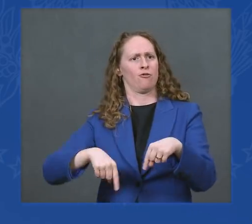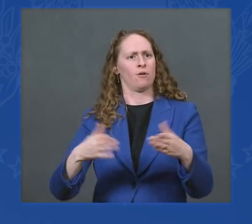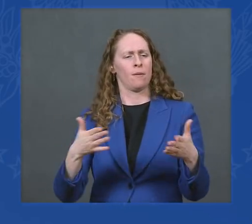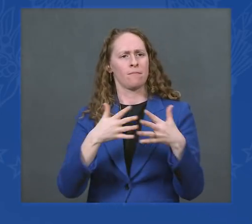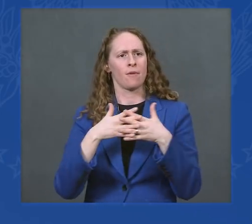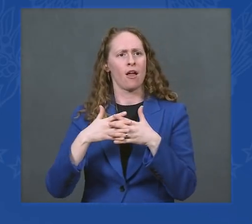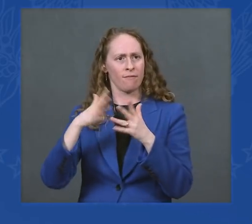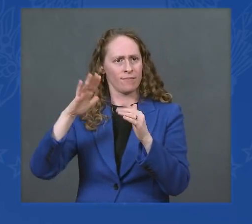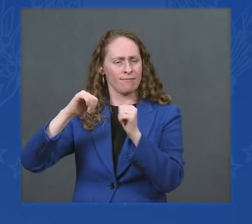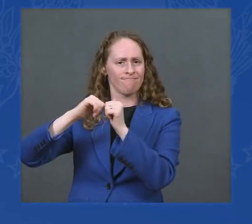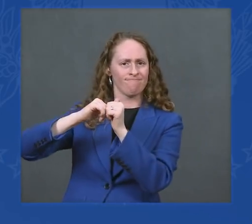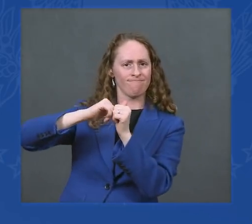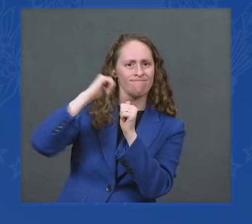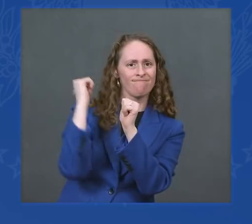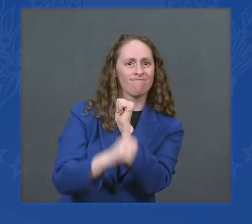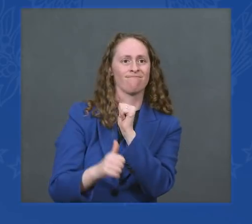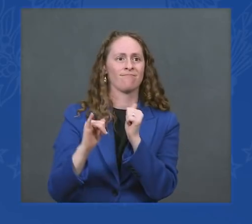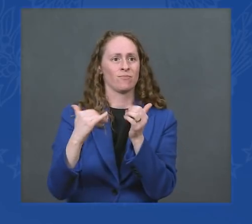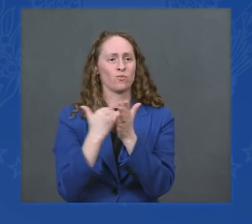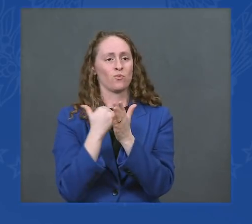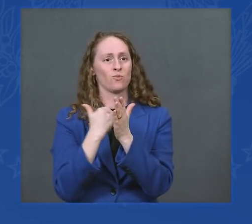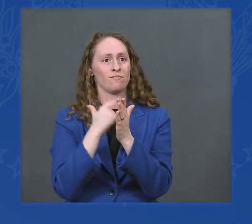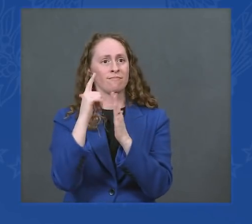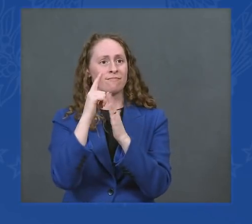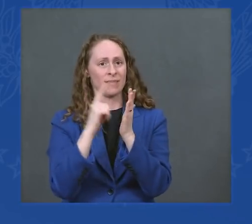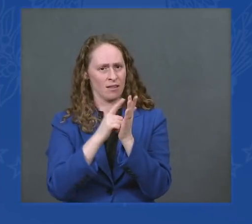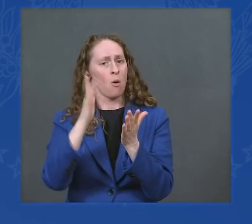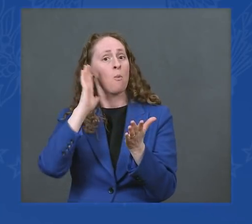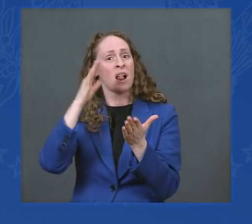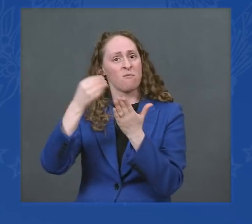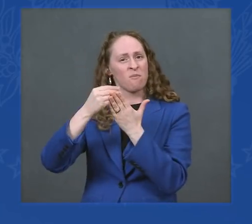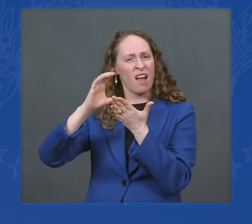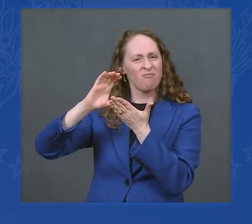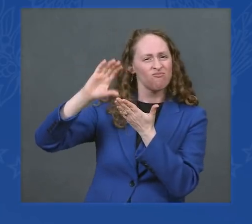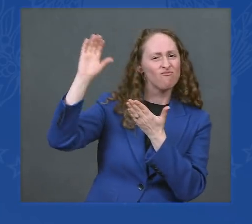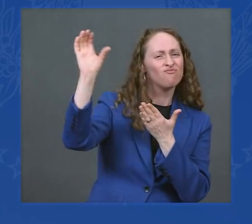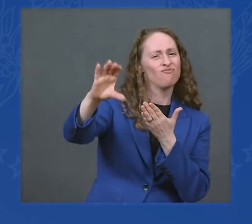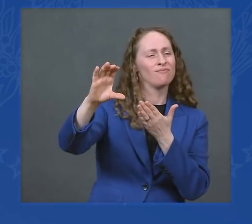And the House and Senate are working to deliver a final bill to my desk. The bottom line is the United States